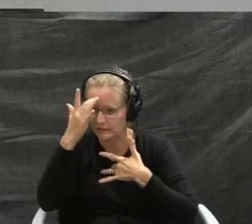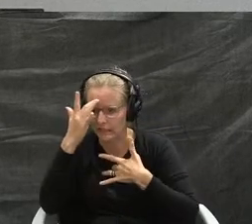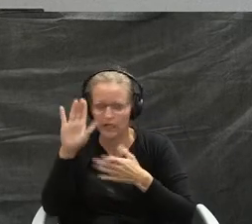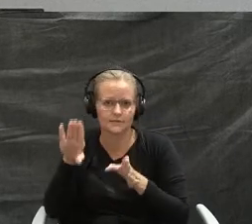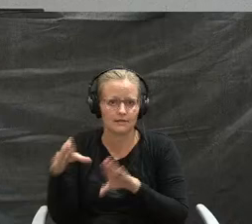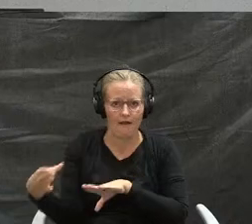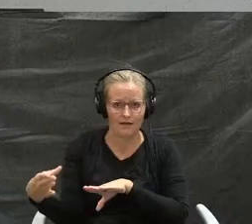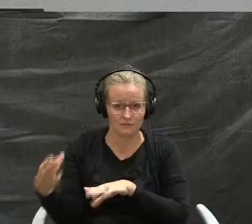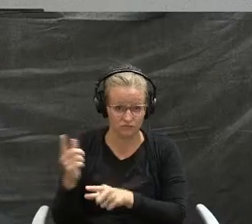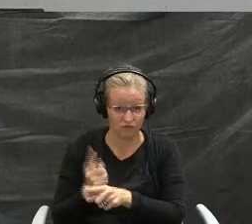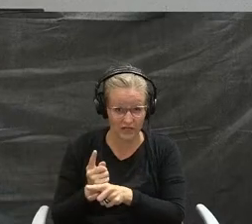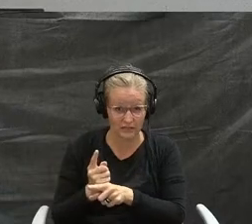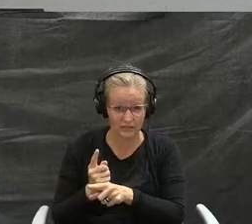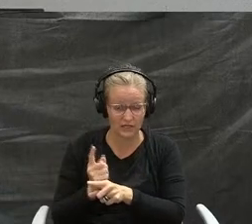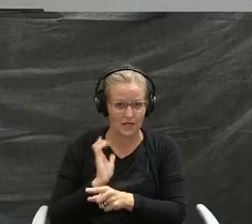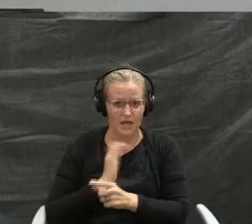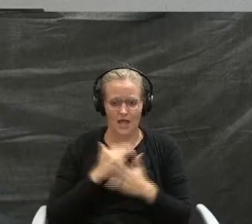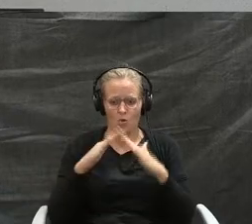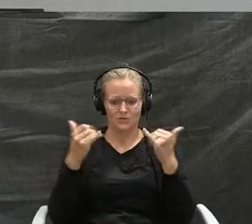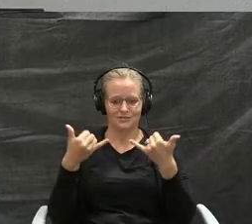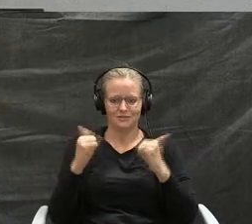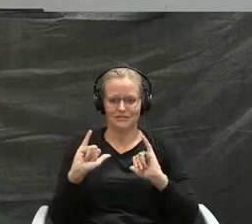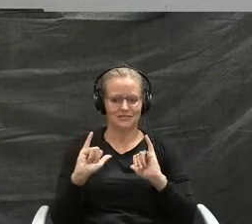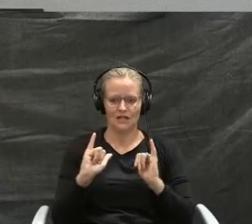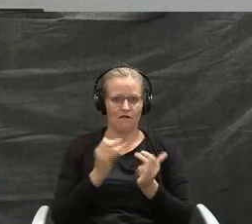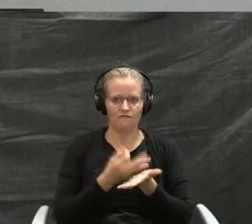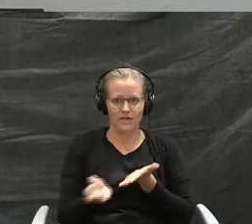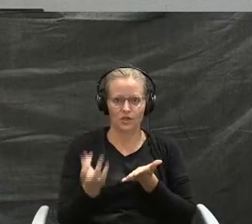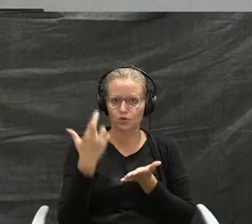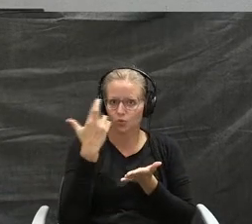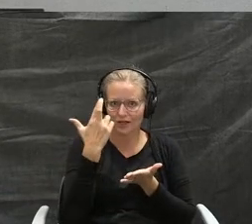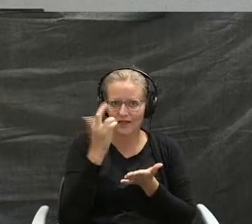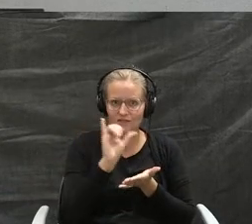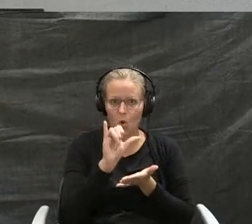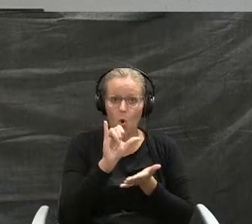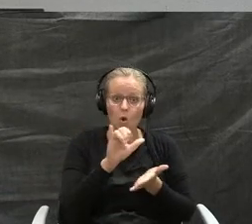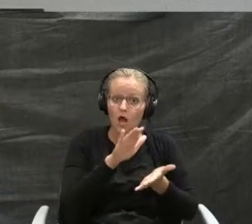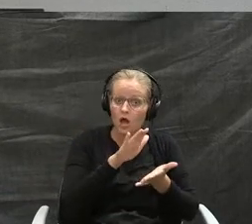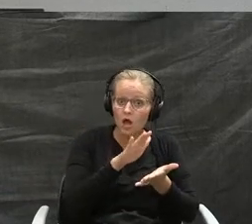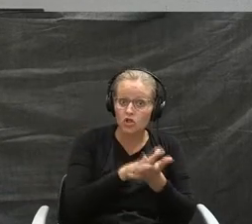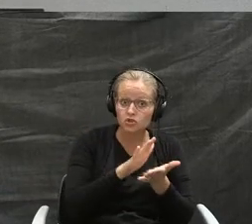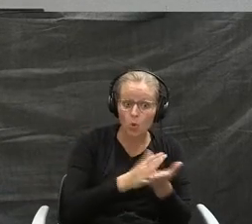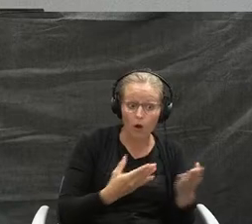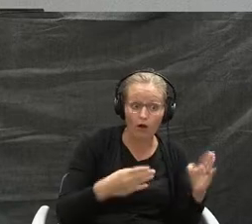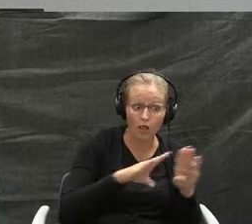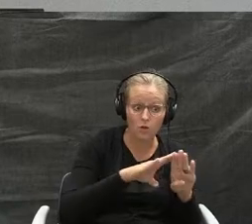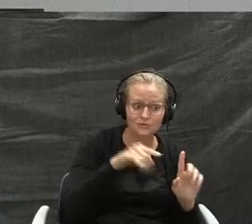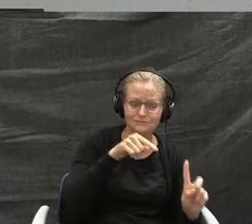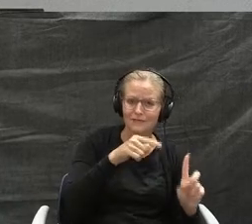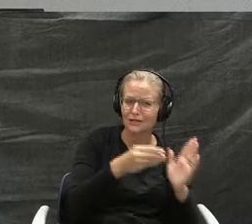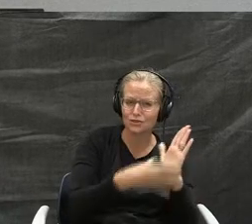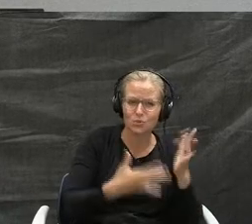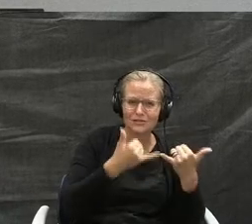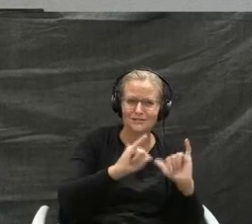not in school go to other places and that others in our society. We're not careful about their interaction with other people.